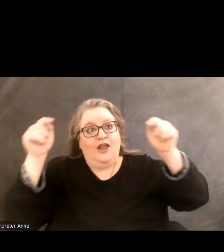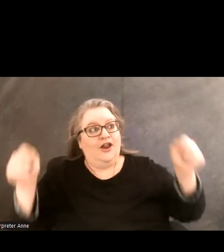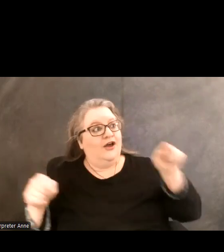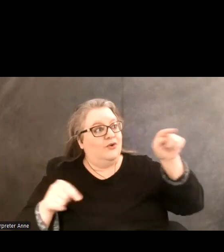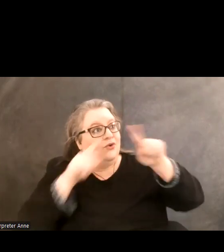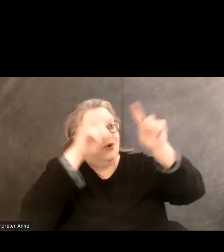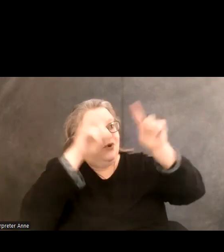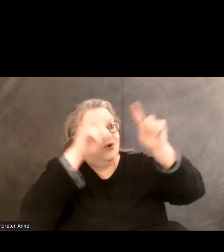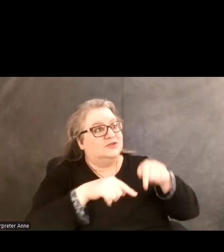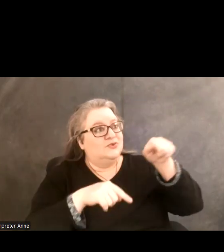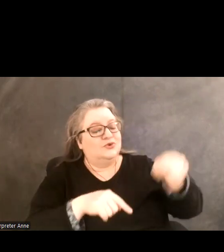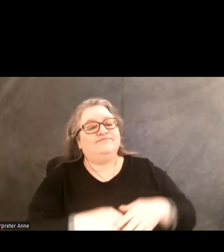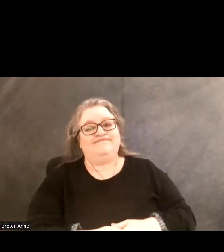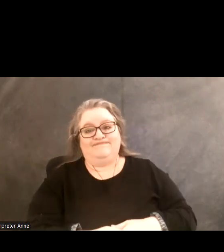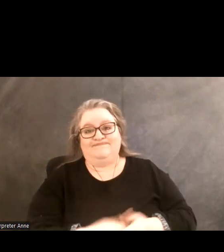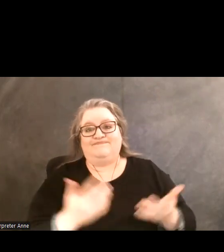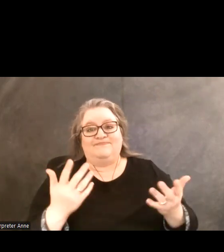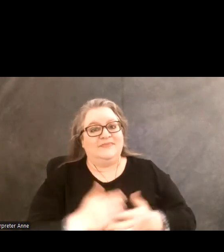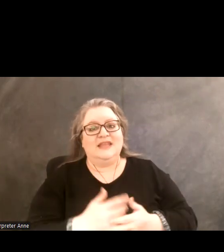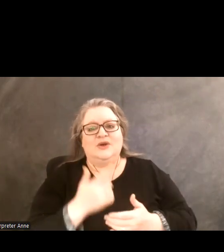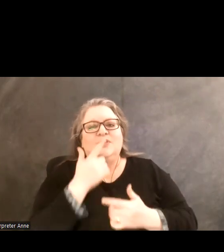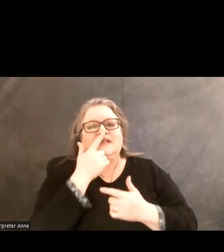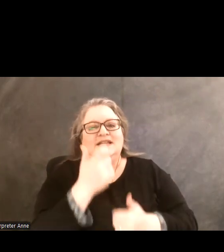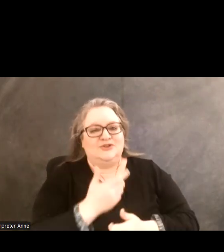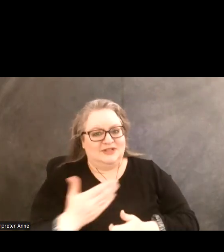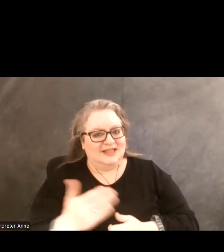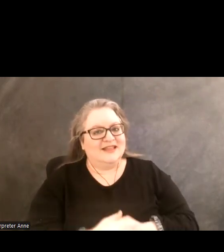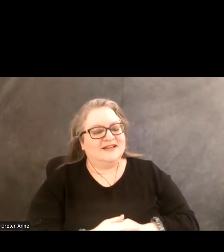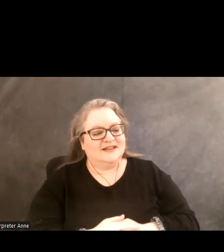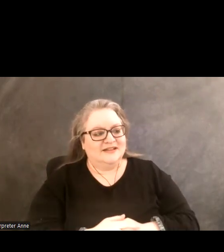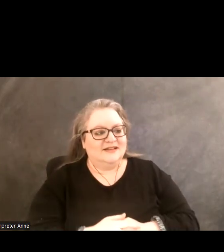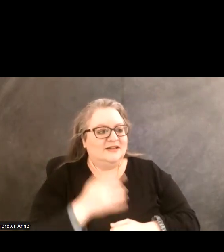and, yes, it was an interesting thing, because it was one of